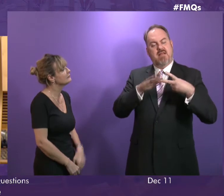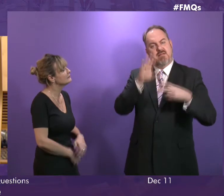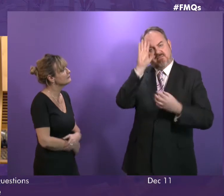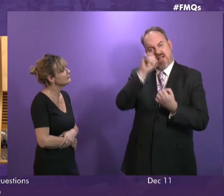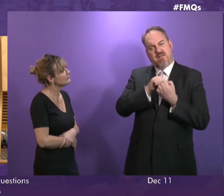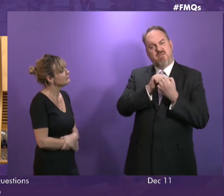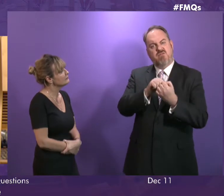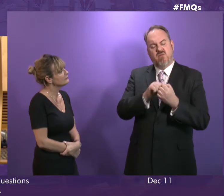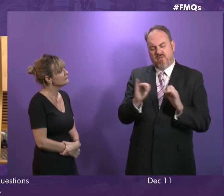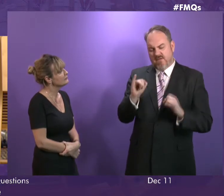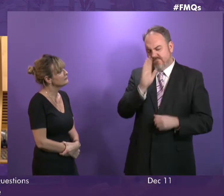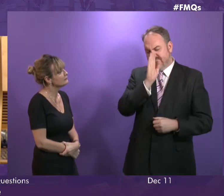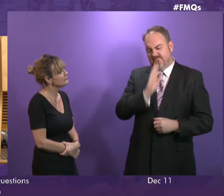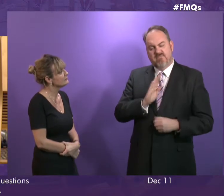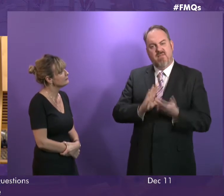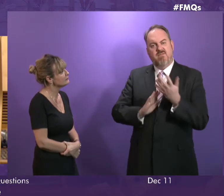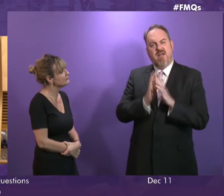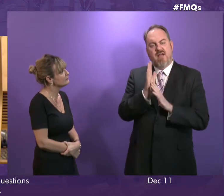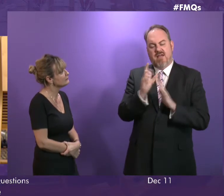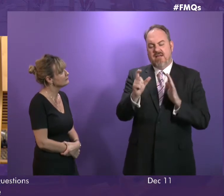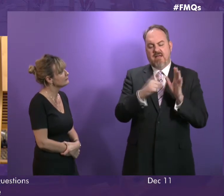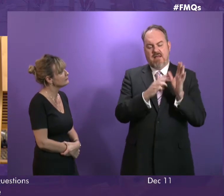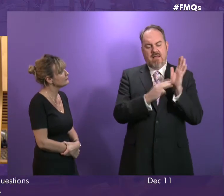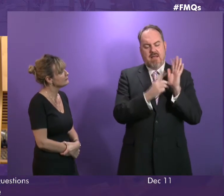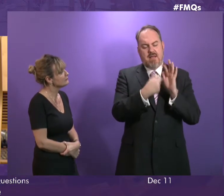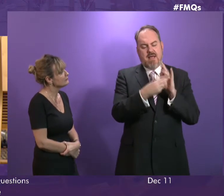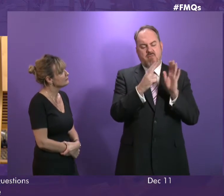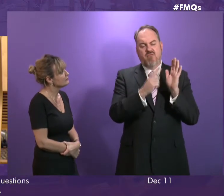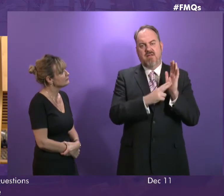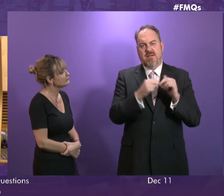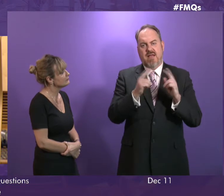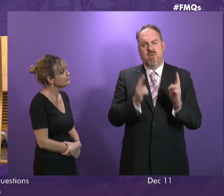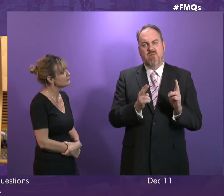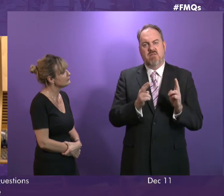fire at Cameron House hotel. Two years on, Mrs Midgley, who lost a son in the fire, is